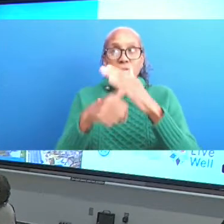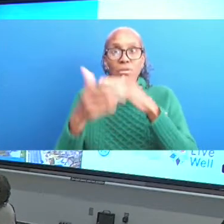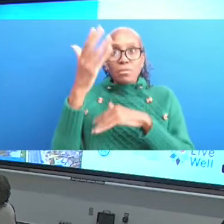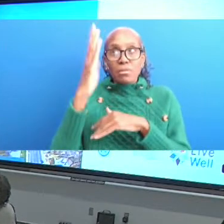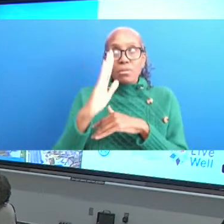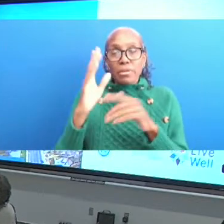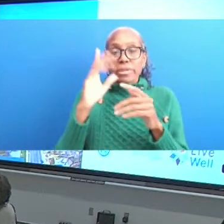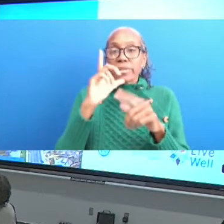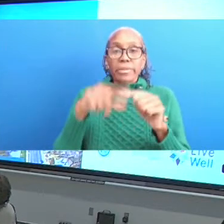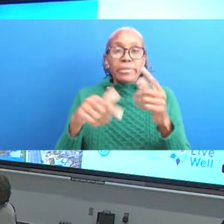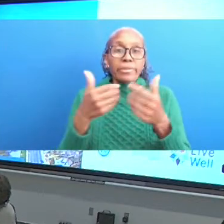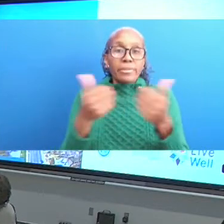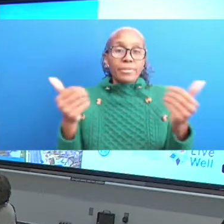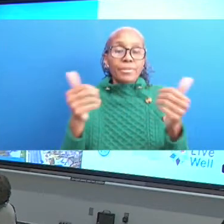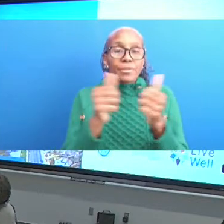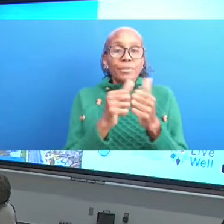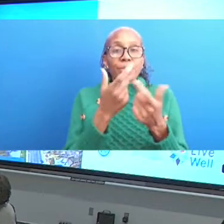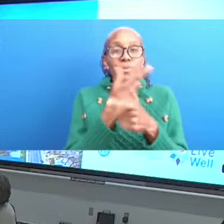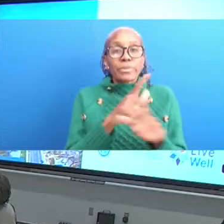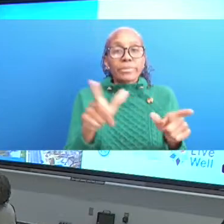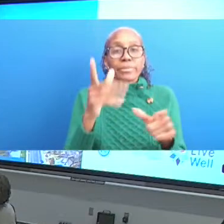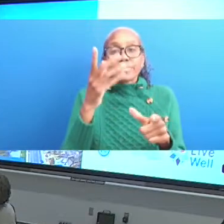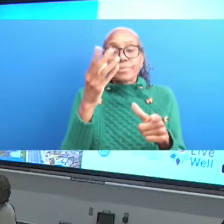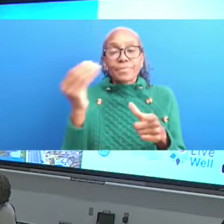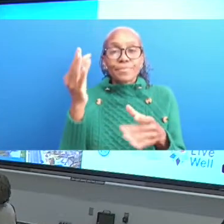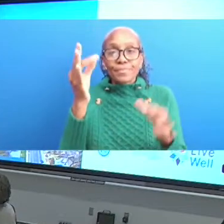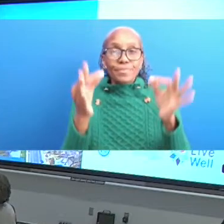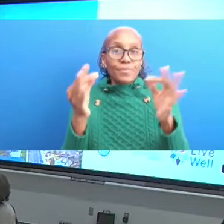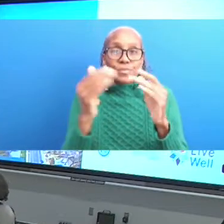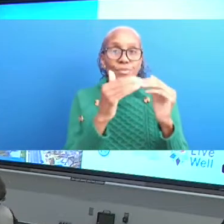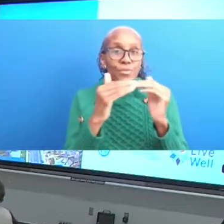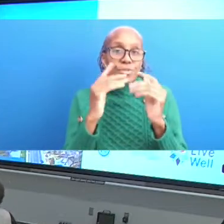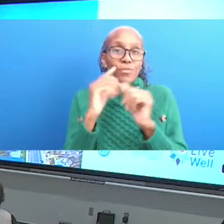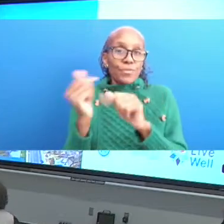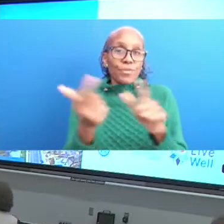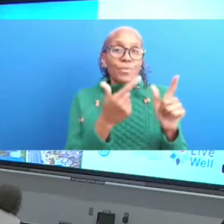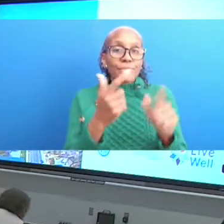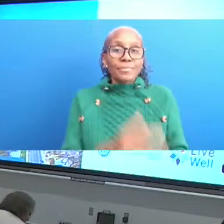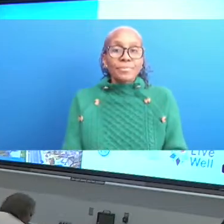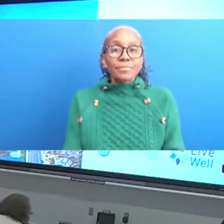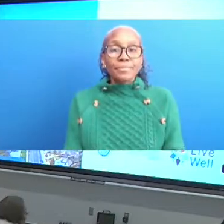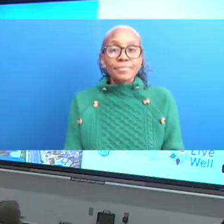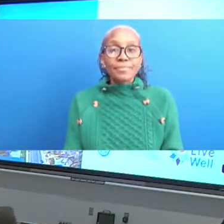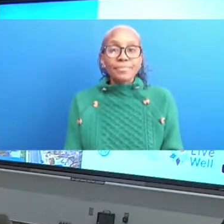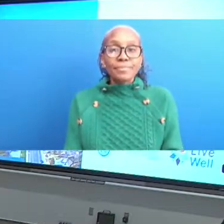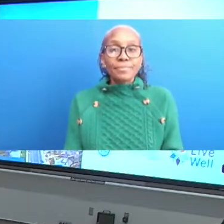AND TO WHICH IT STANDS ONE